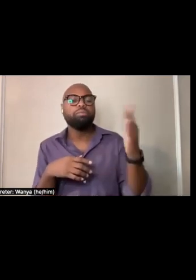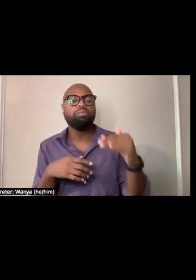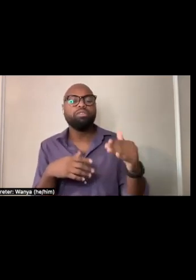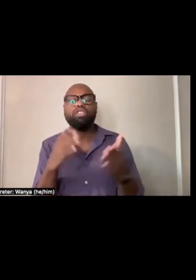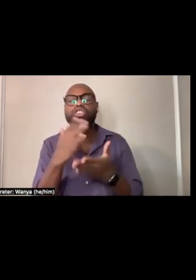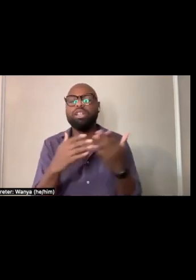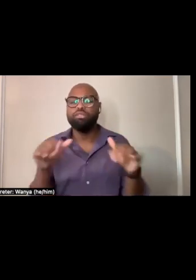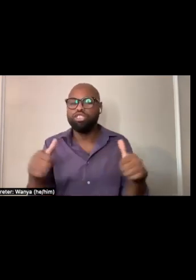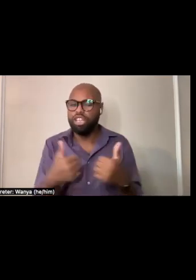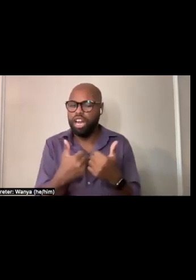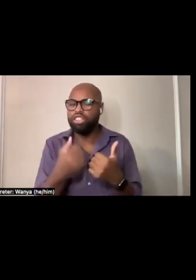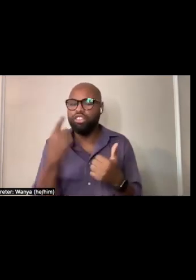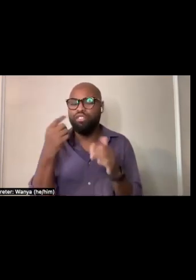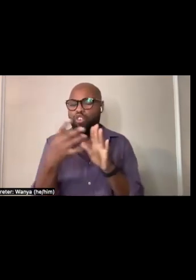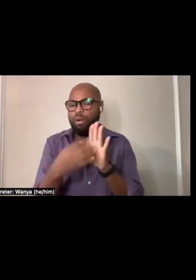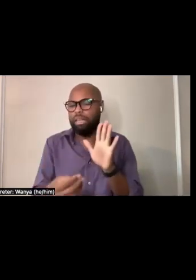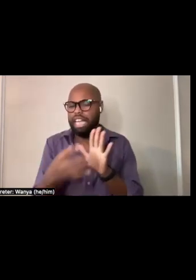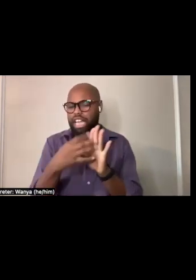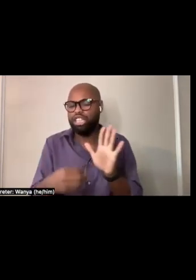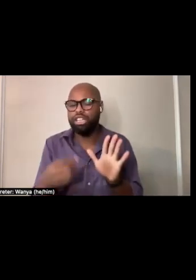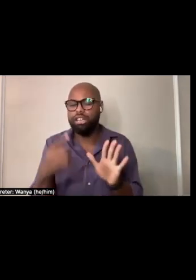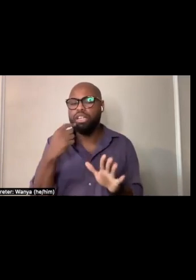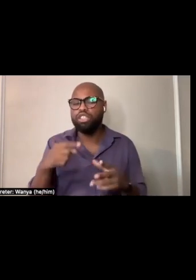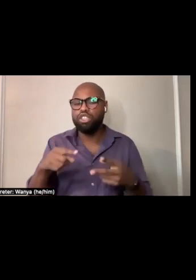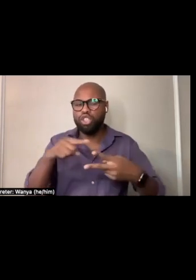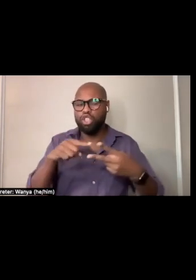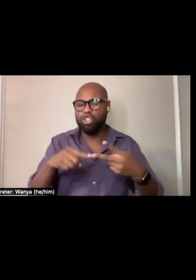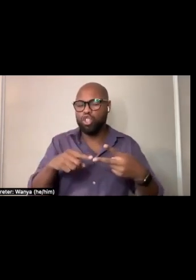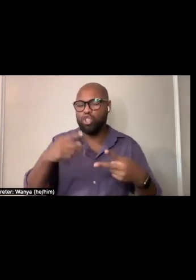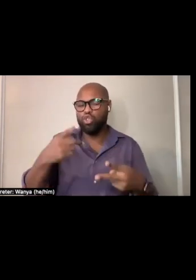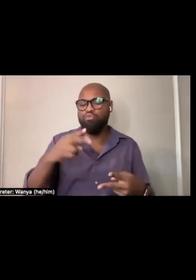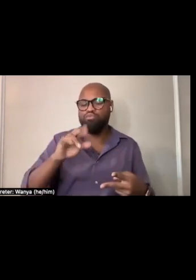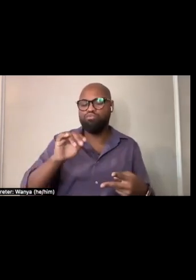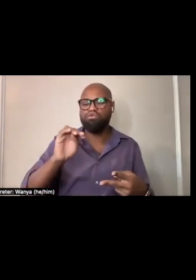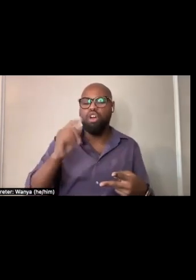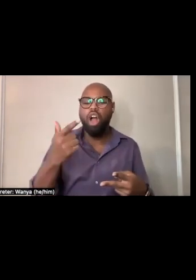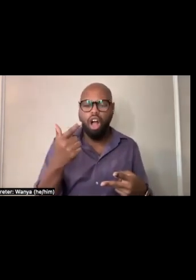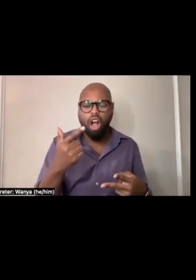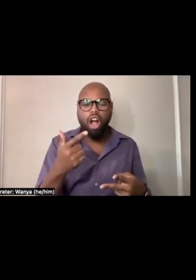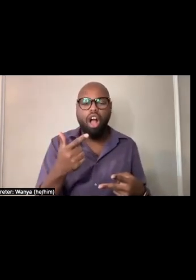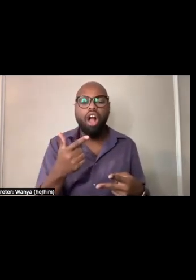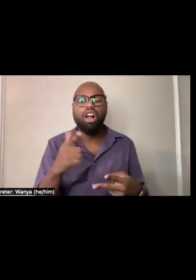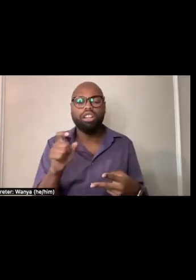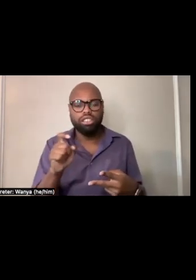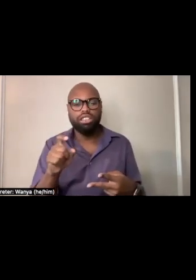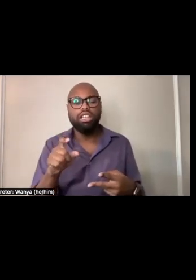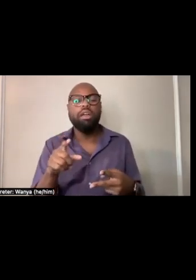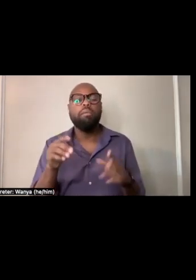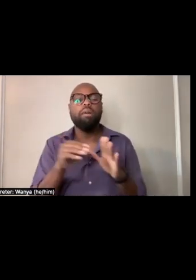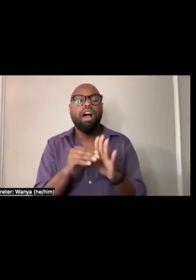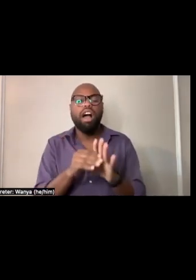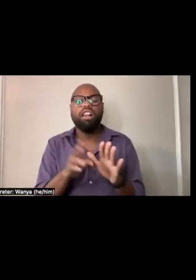Because this is a two-pronged model, the availability of housing still remains a question mark.